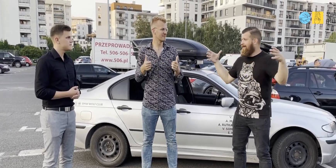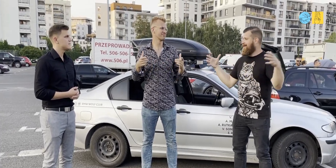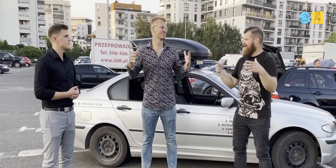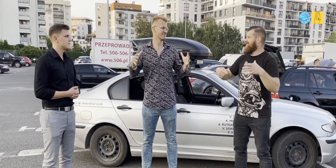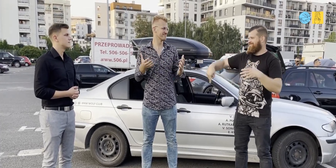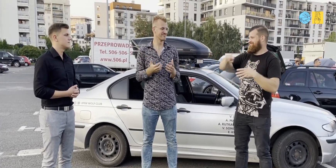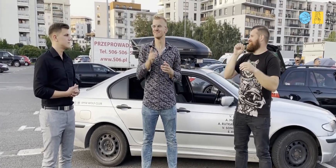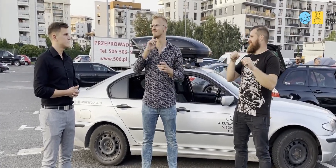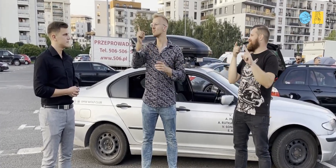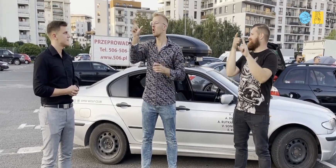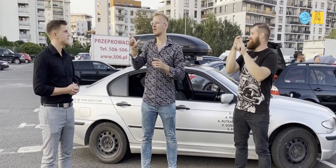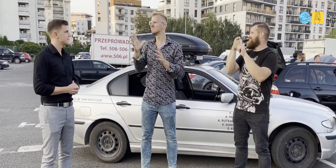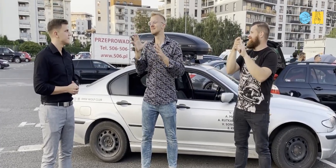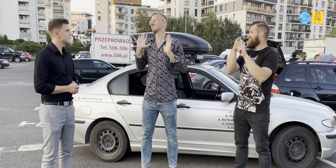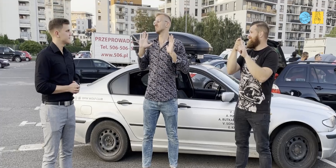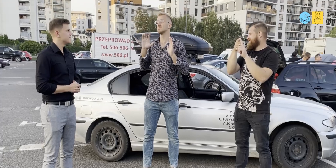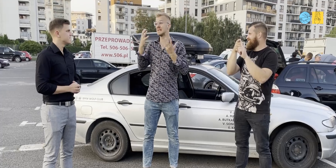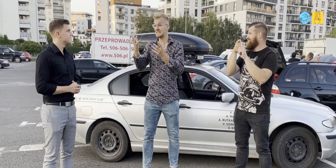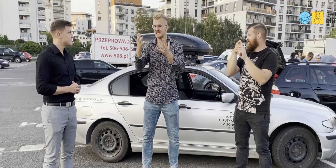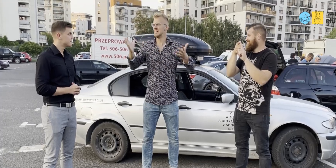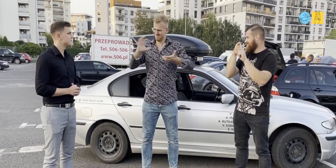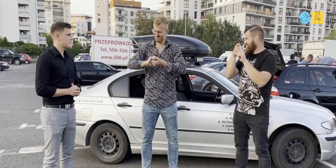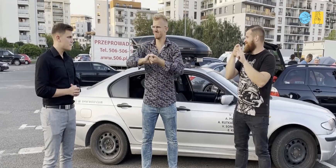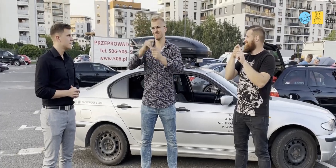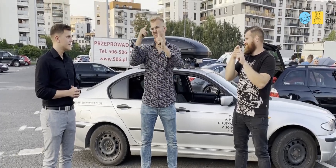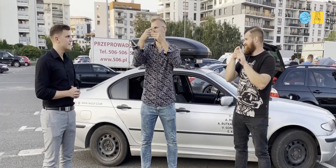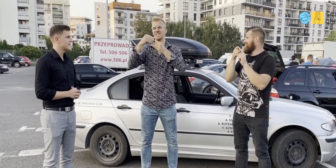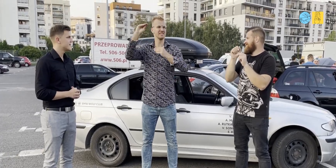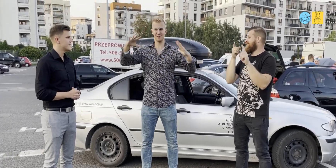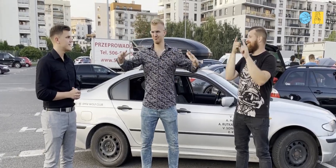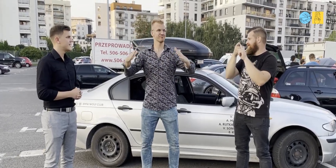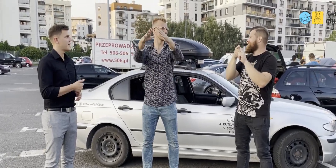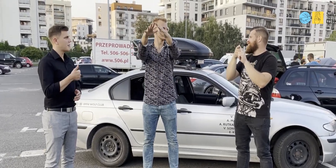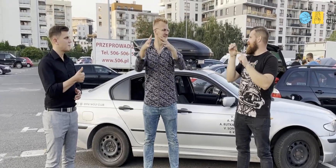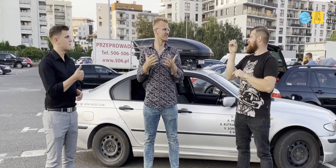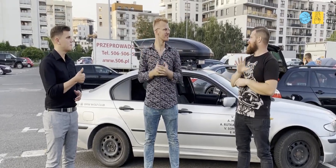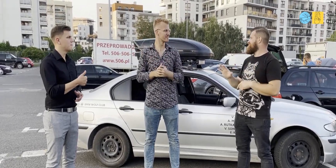will join, those who do not want - will not join.